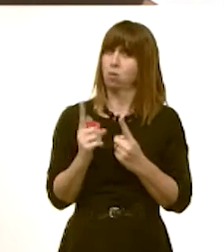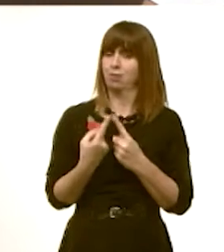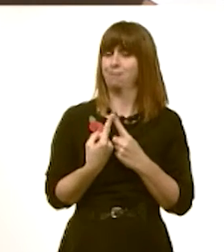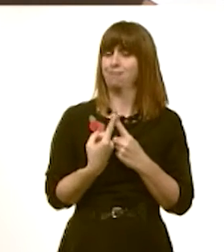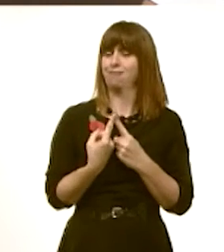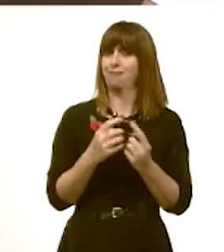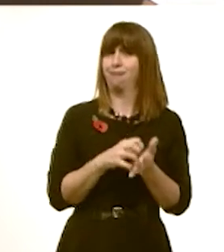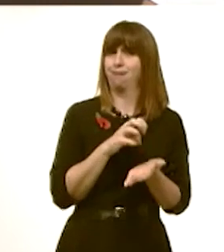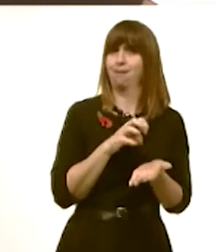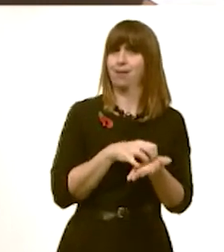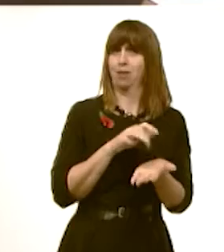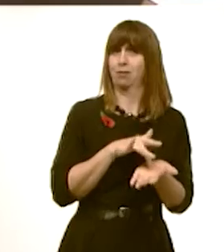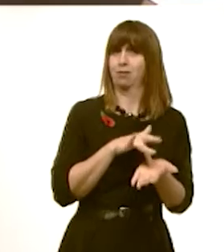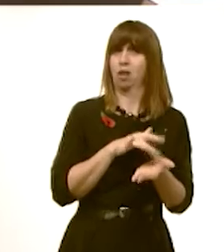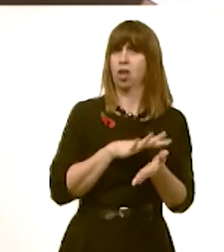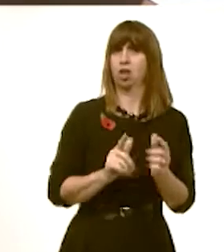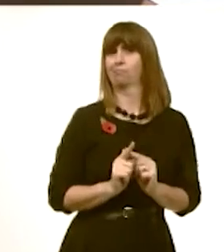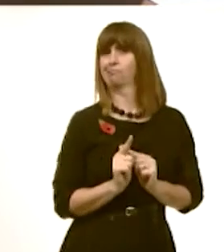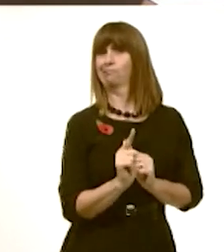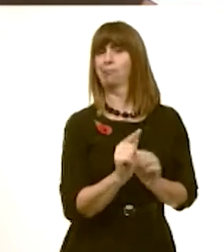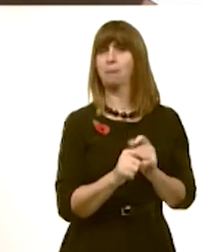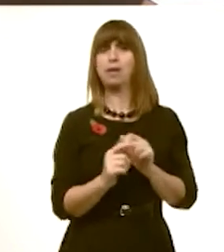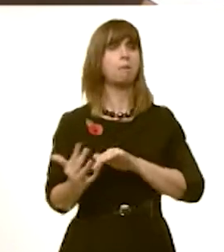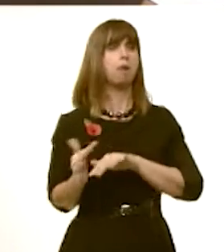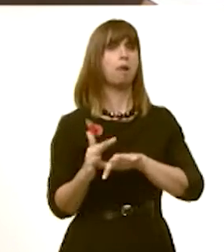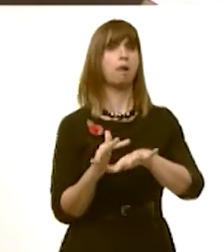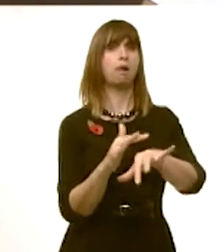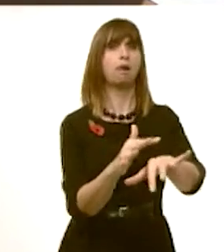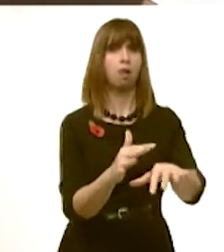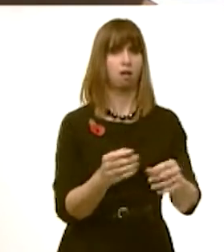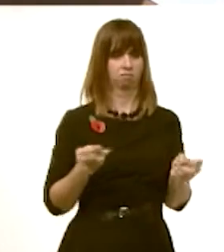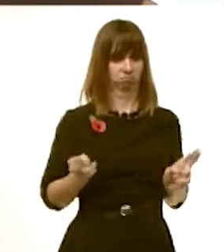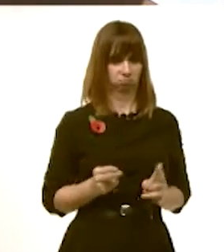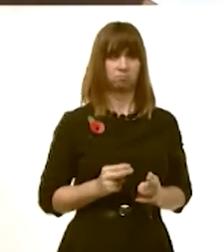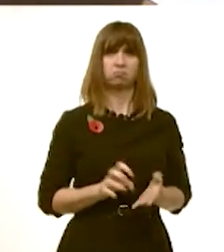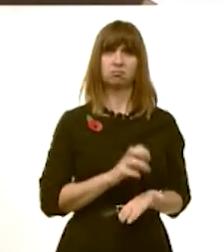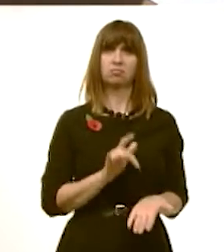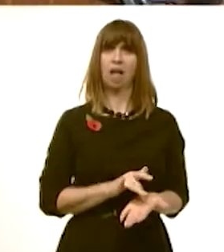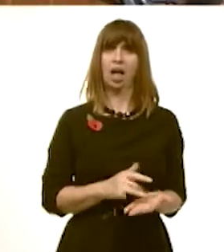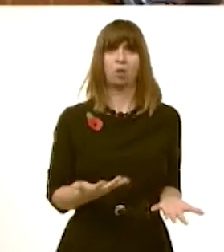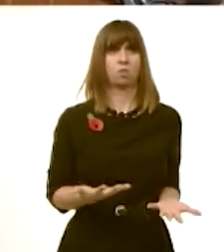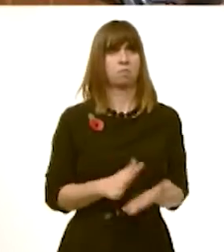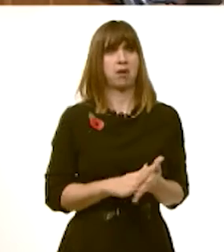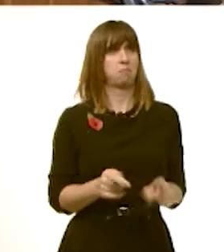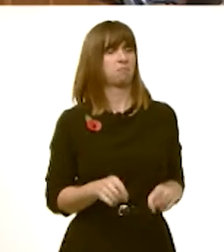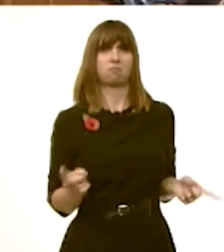not in areas where they simply draw people away from city and town centres and make them